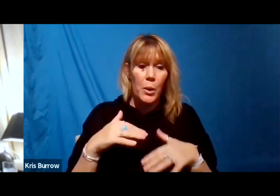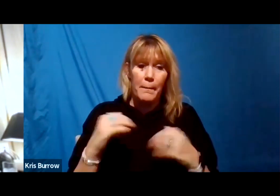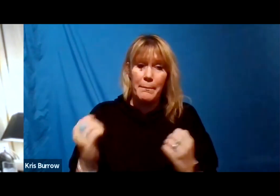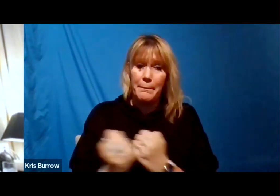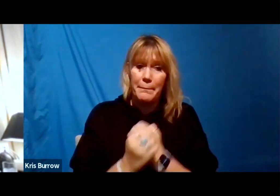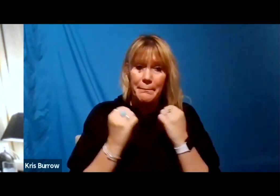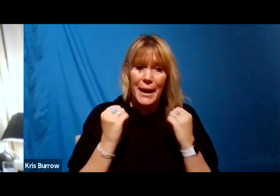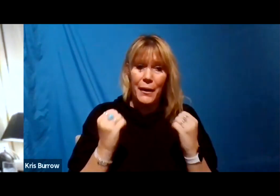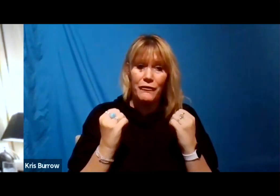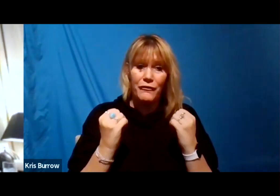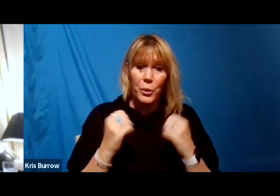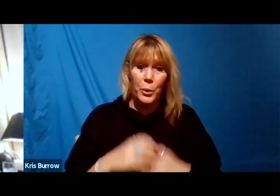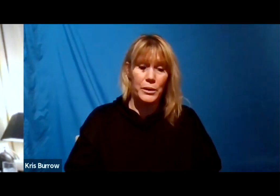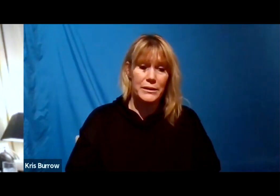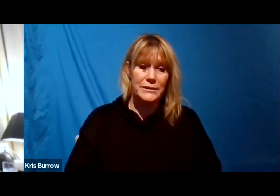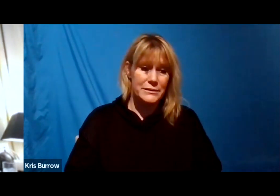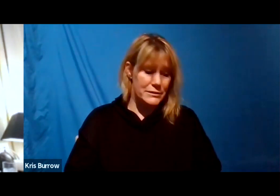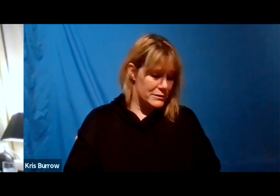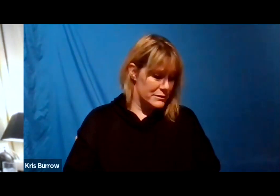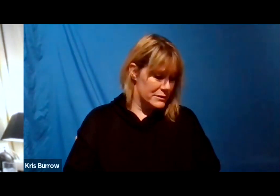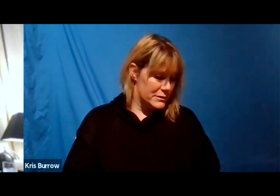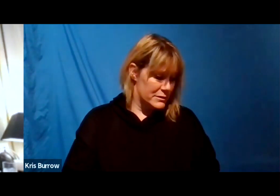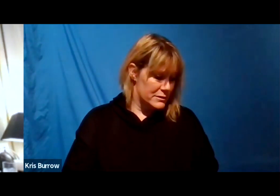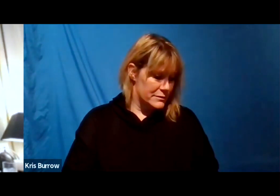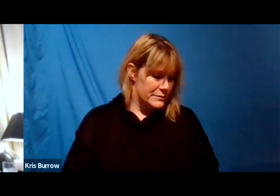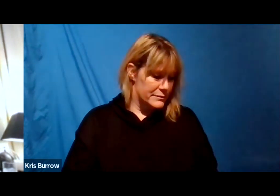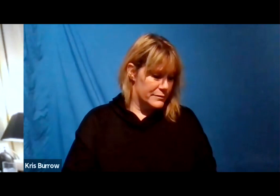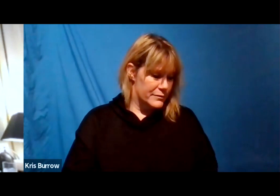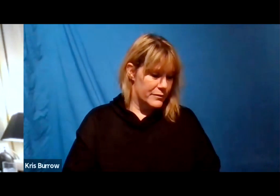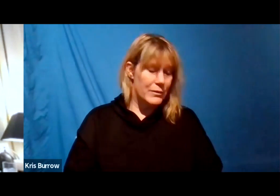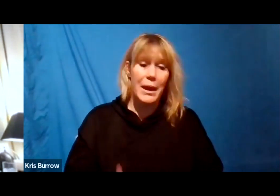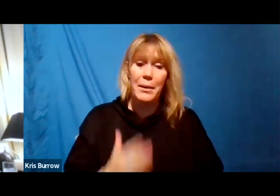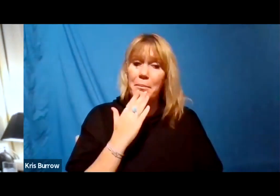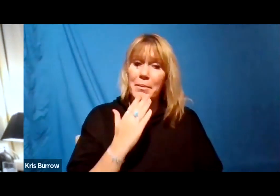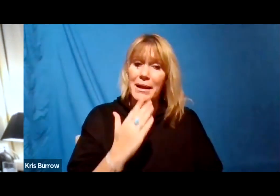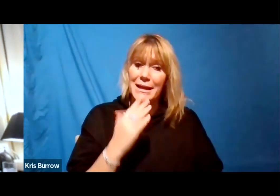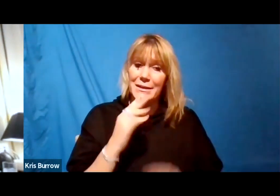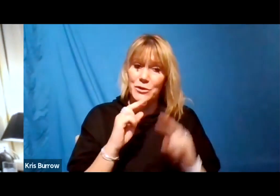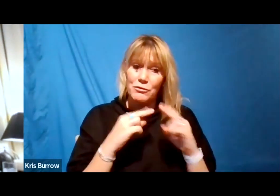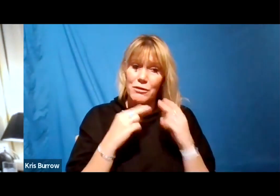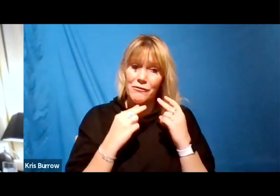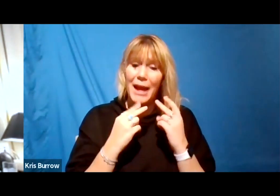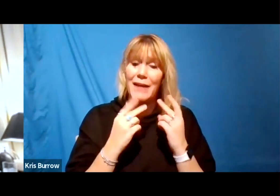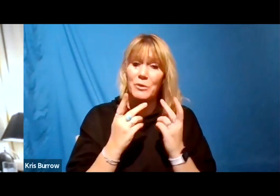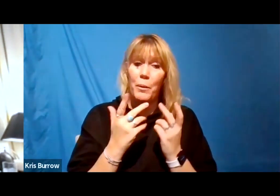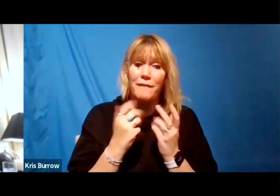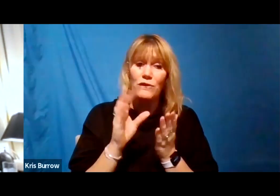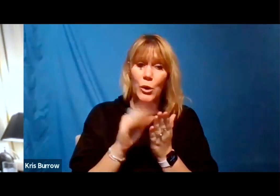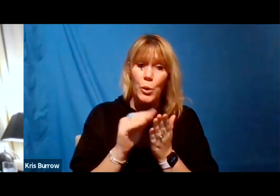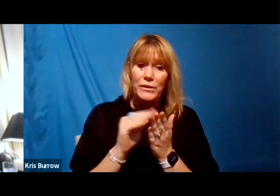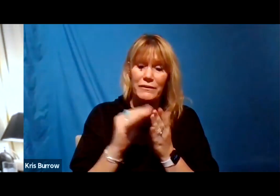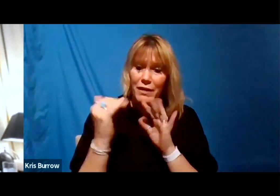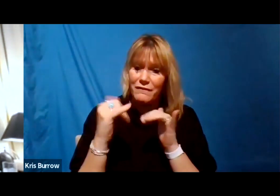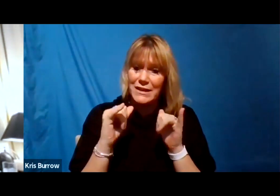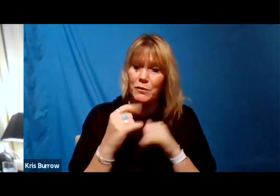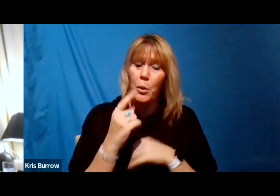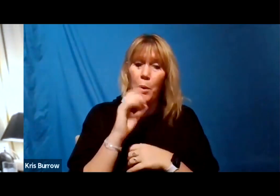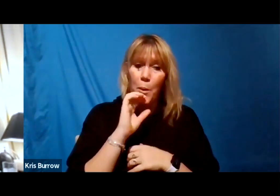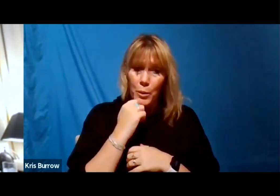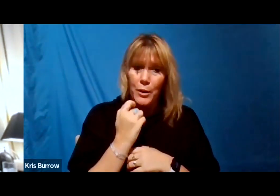So, yes, do check out that the rest of the festival recordings, of which tonight will be one of them by tomorrow.